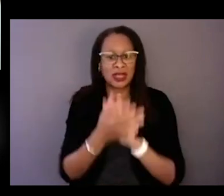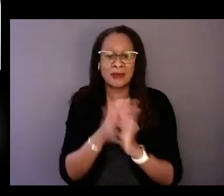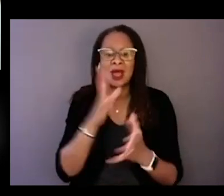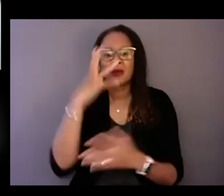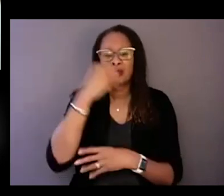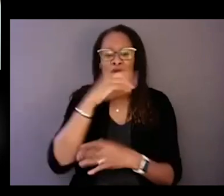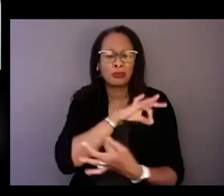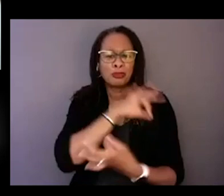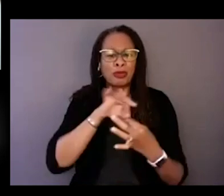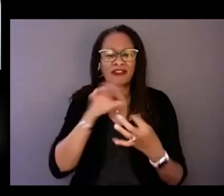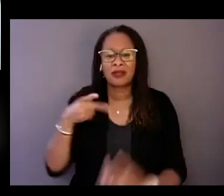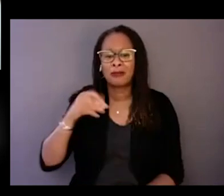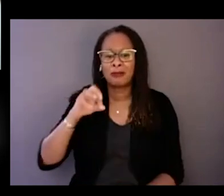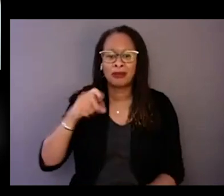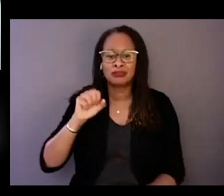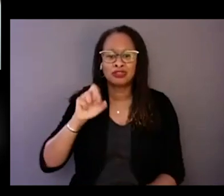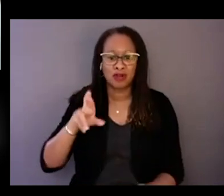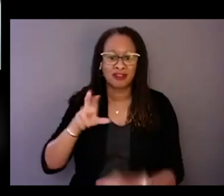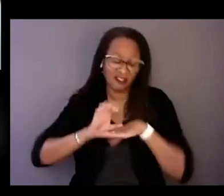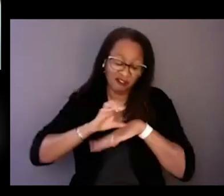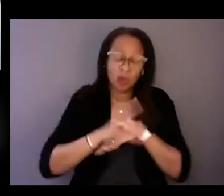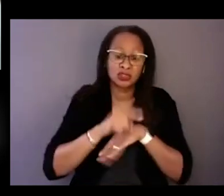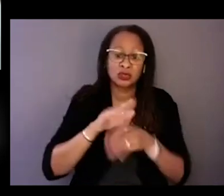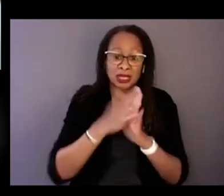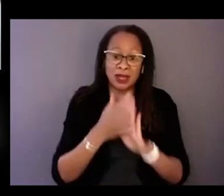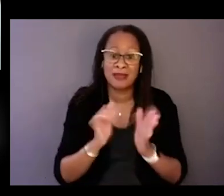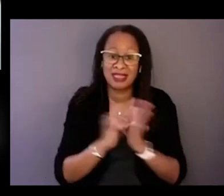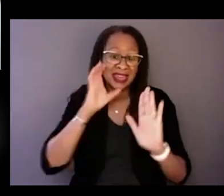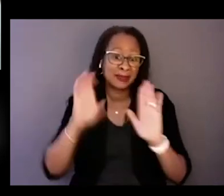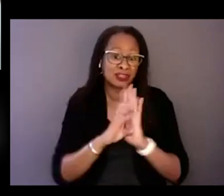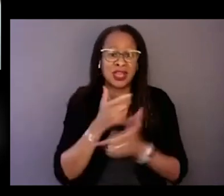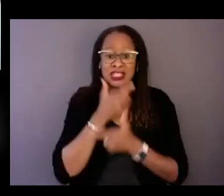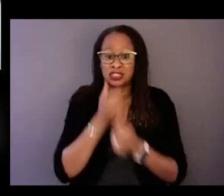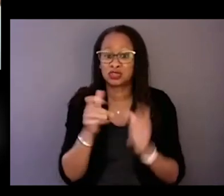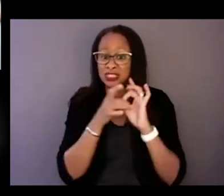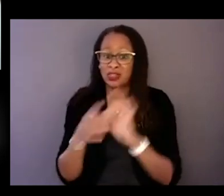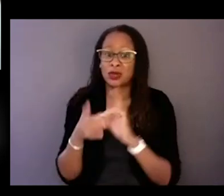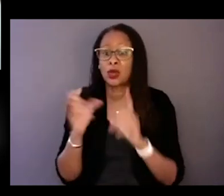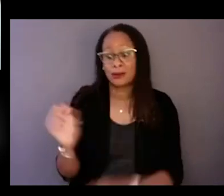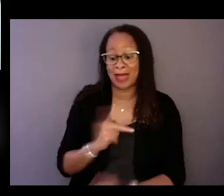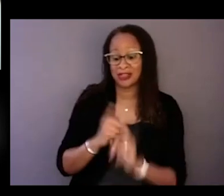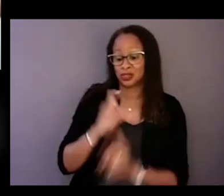that everyone had foisted upon her, that image. That was sort of an interesting connection going back to Sinead O'Connor and her ideas